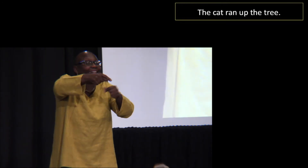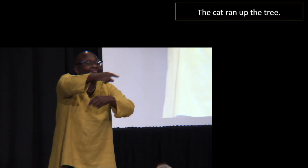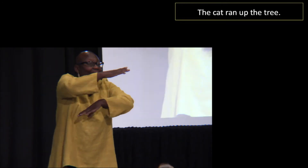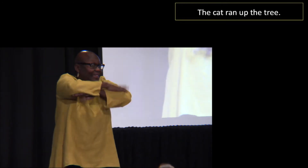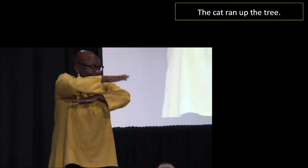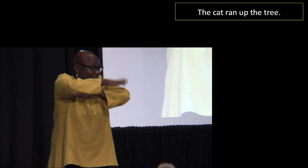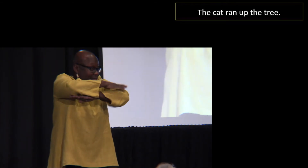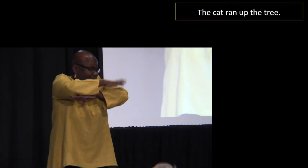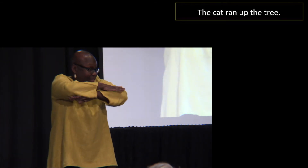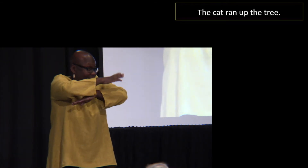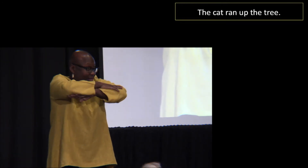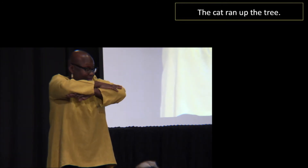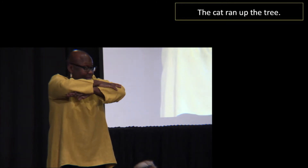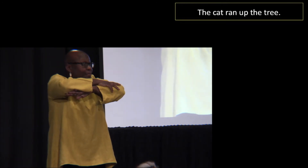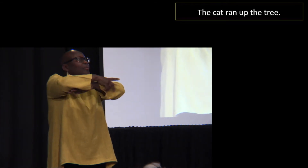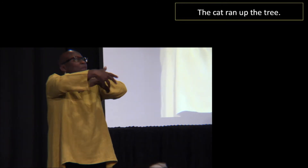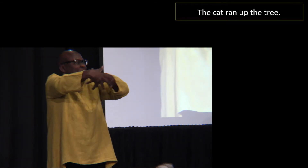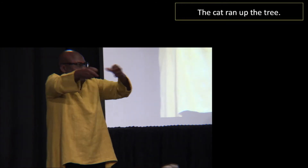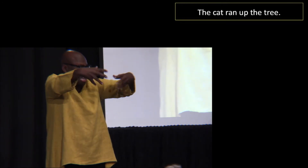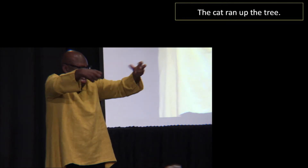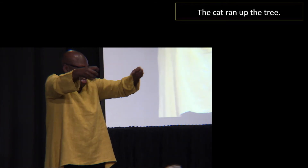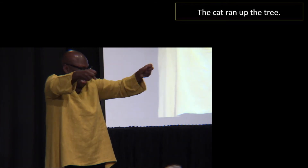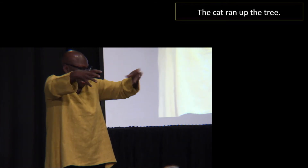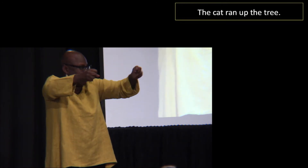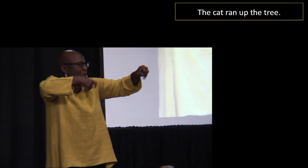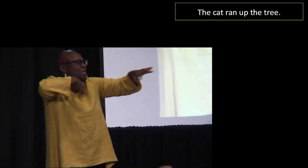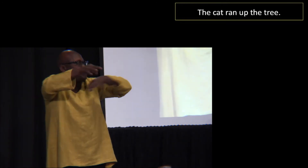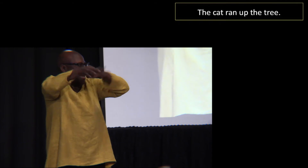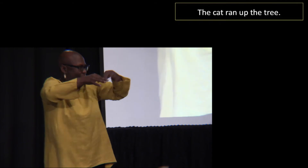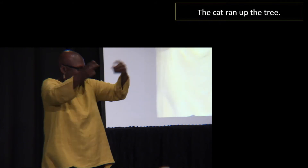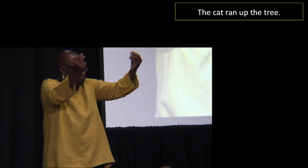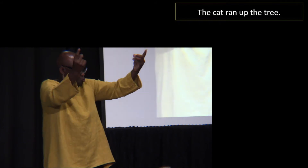On the far end of the continuum, you see storytelling like the wordless books